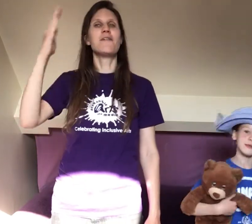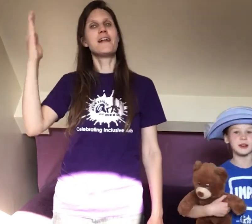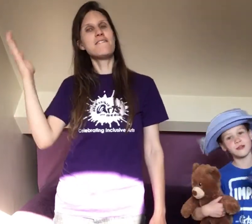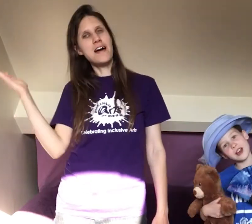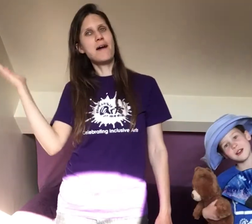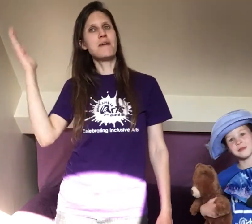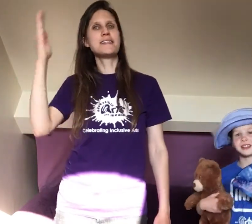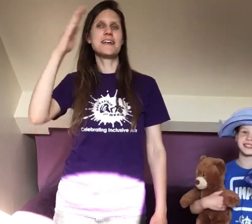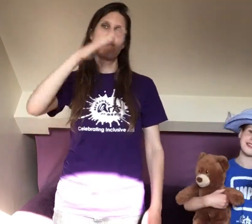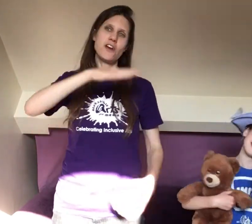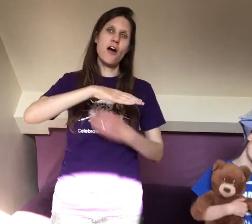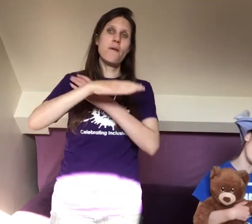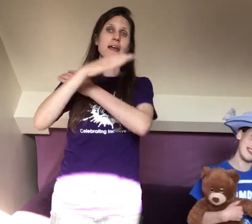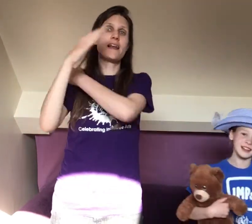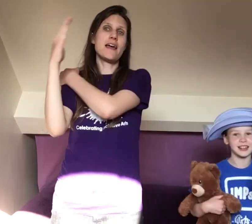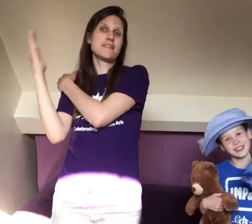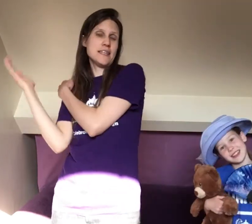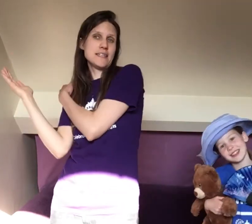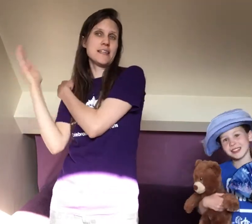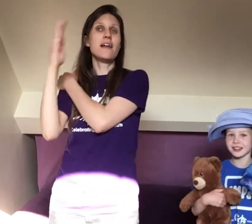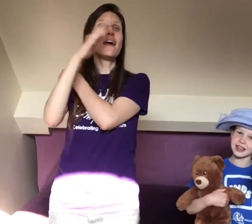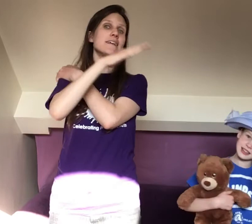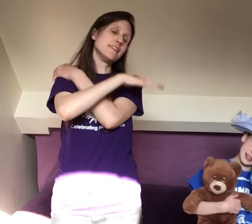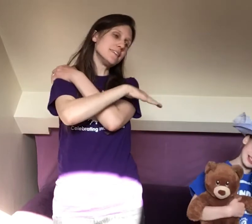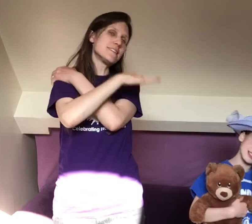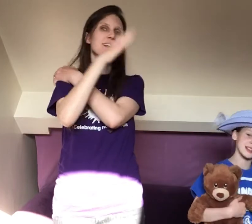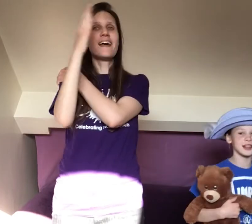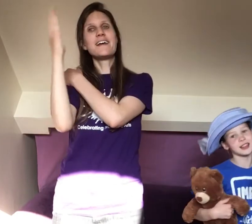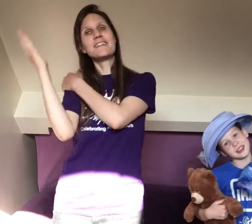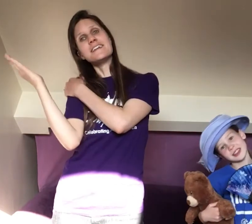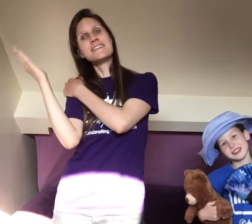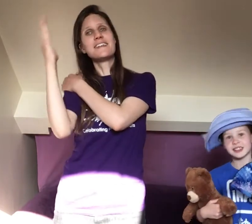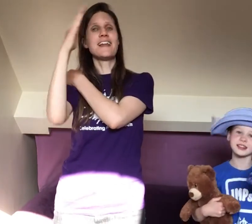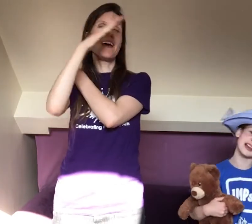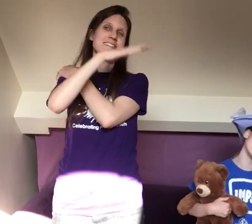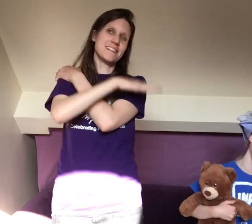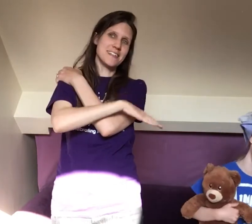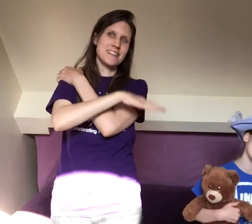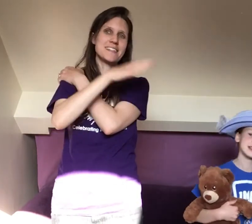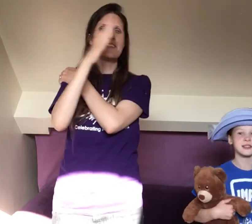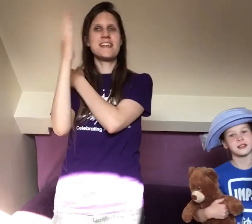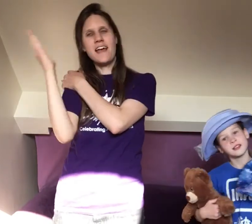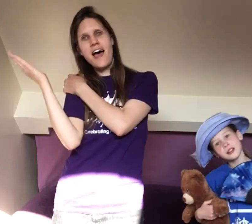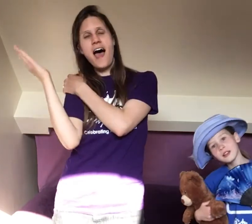when I found myself going like this, like this, like this, like this.